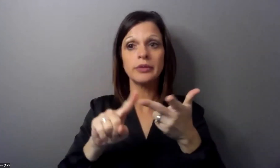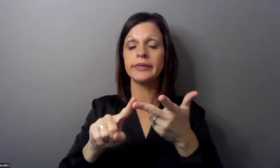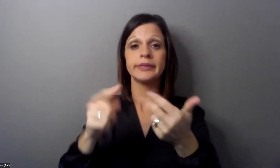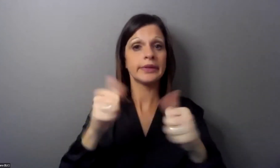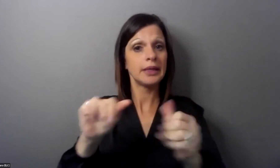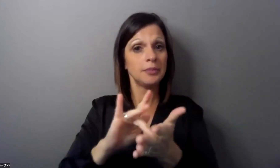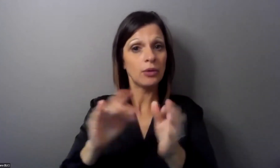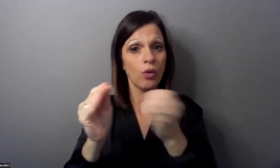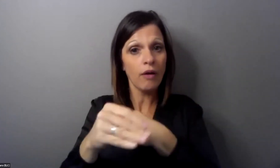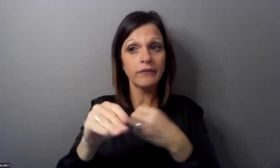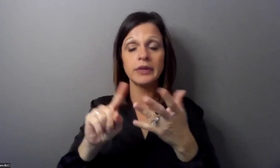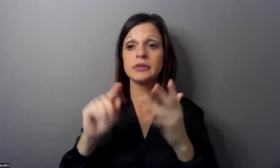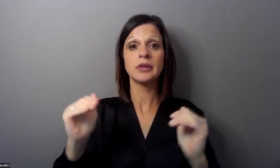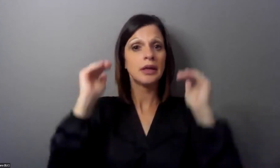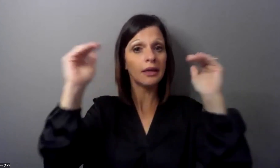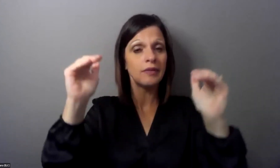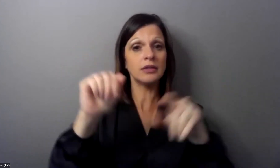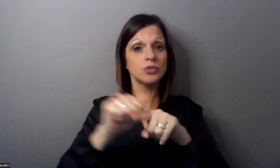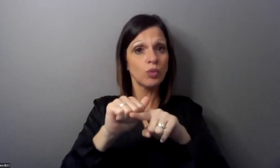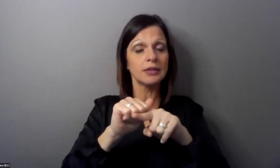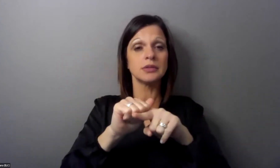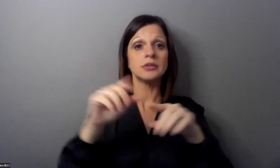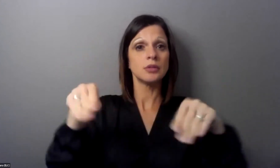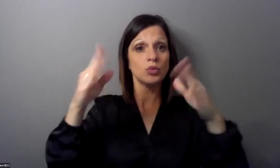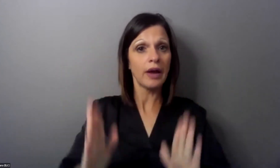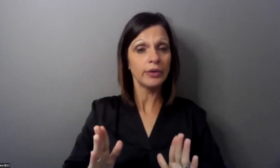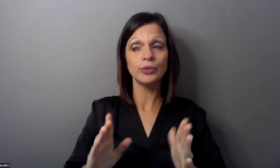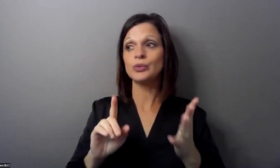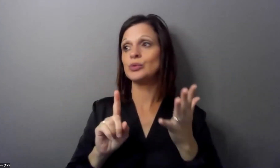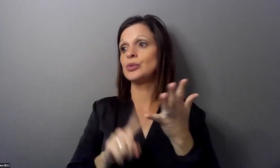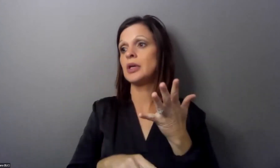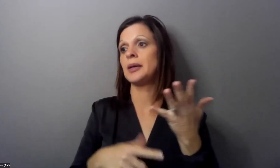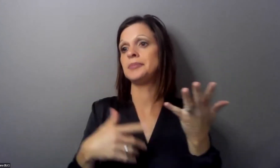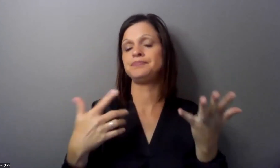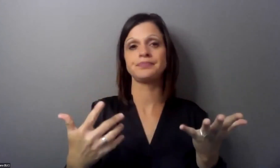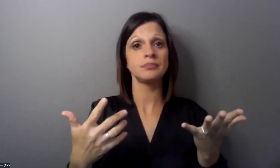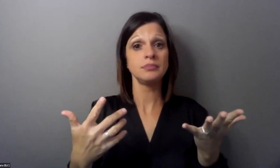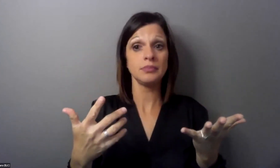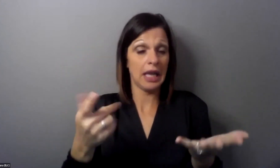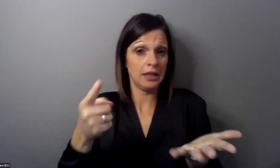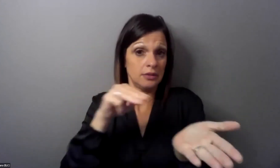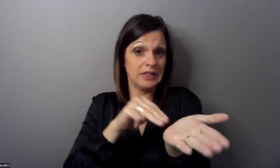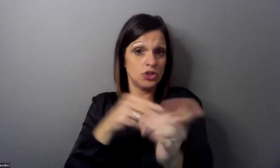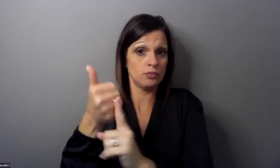Or the practice providers. And the attending physicians. And so, it really takes a top-down approach